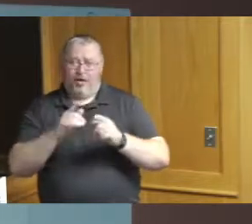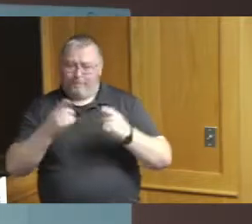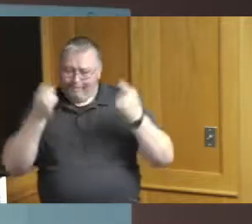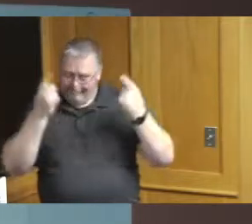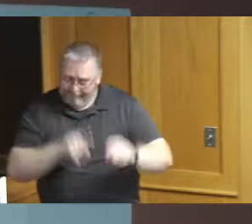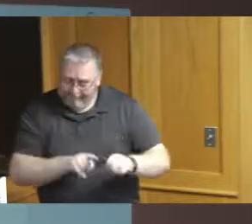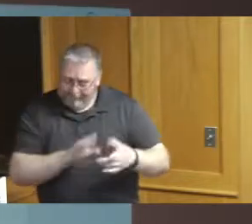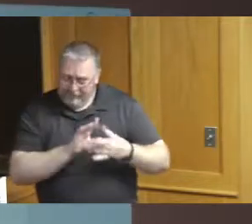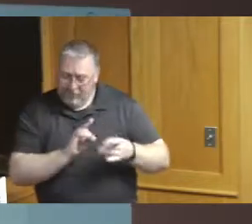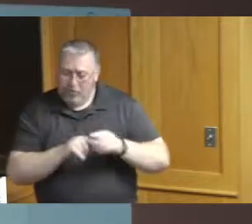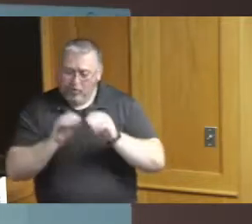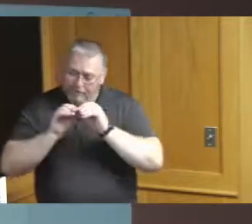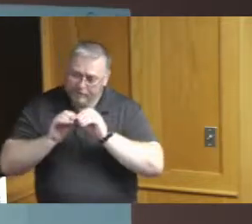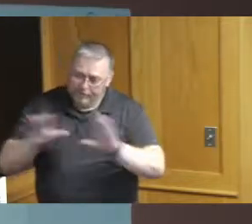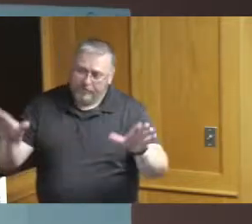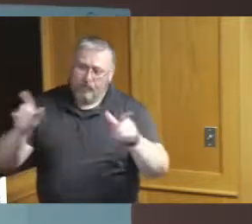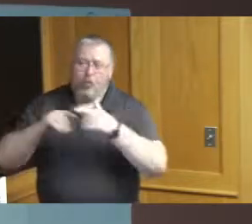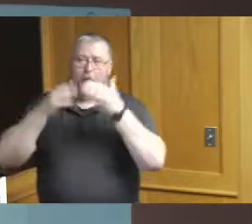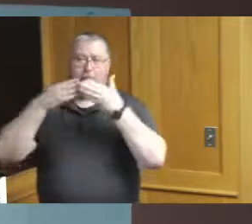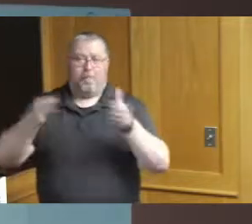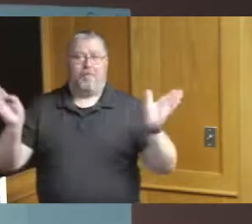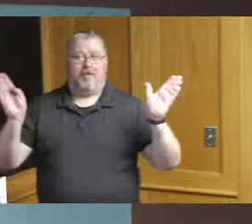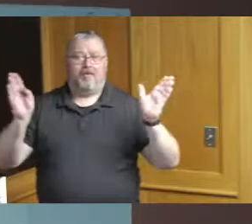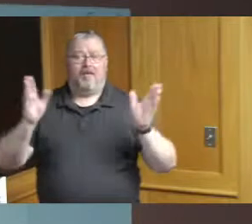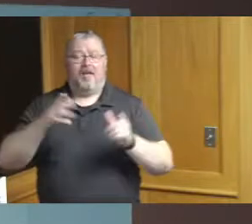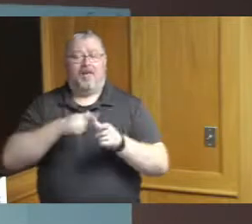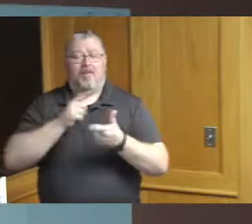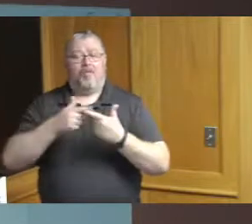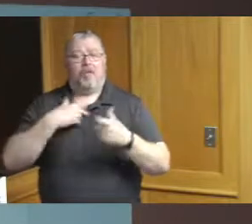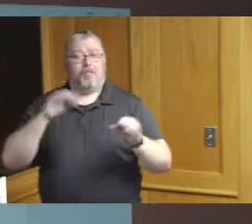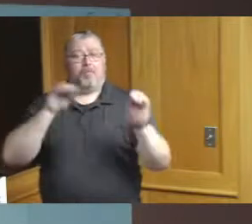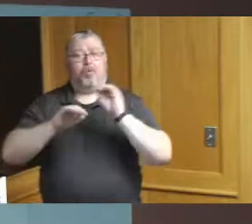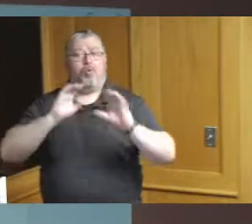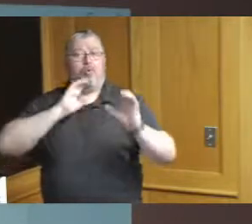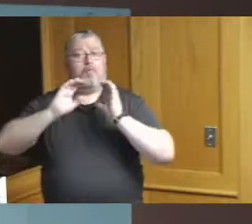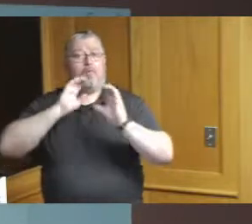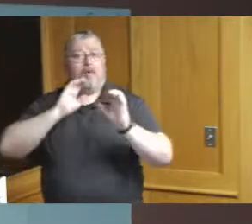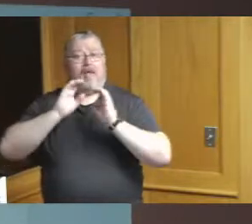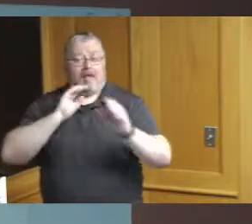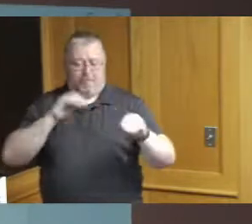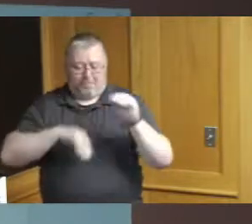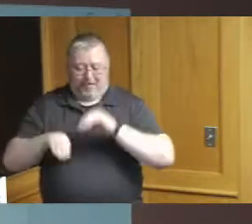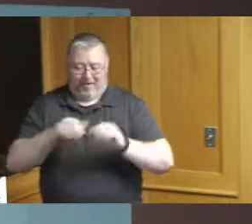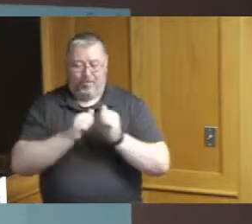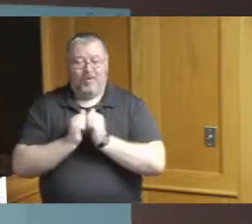to go out to the public as well as we were putting the communication package together to communicate